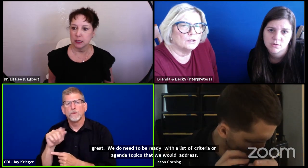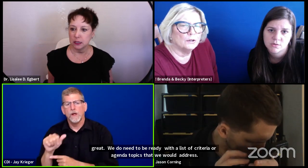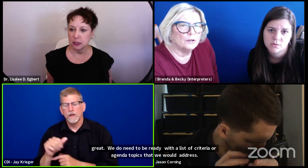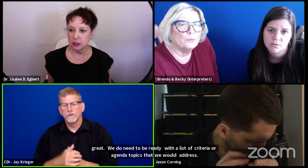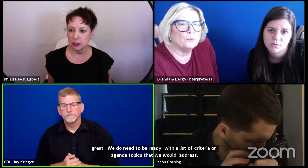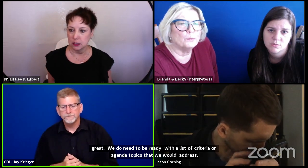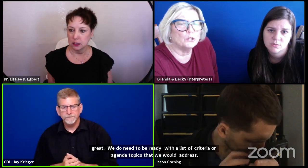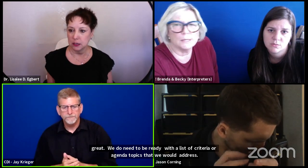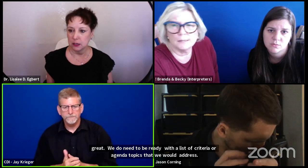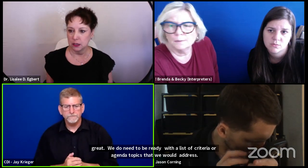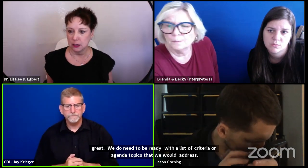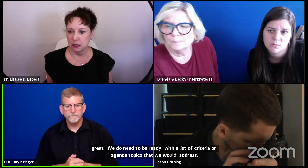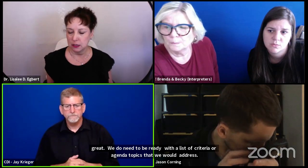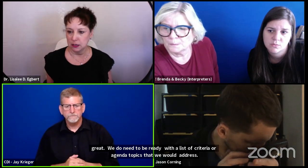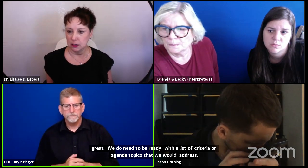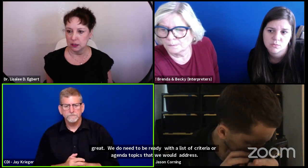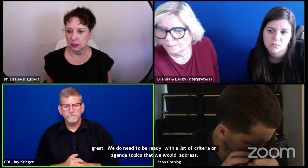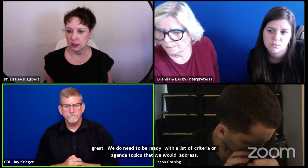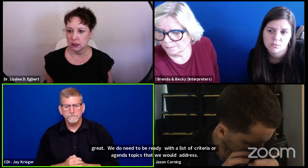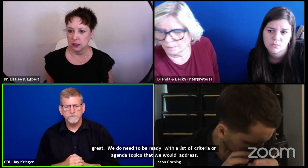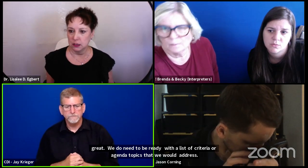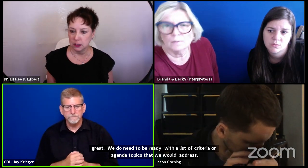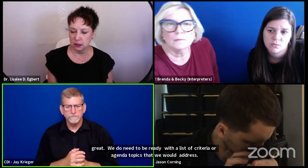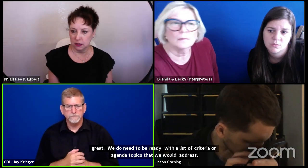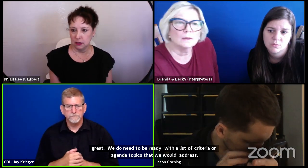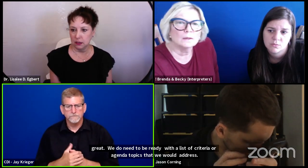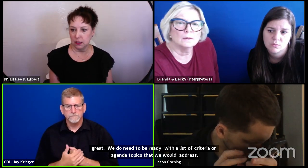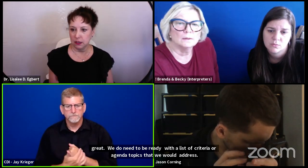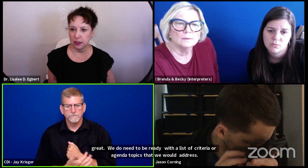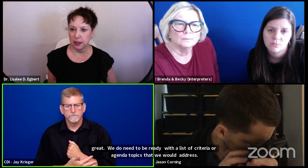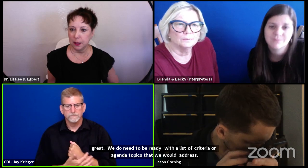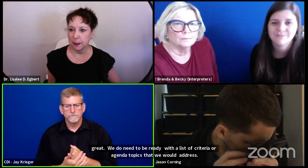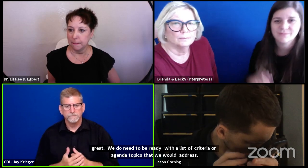Hi.